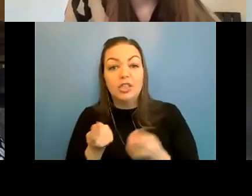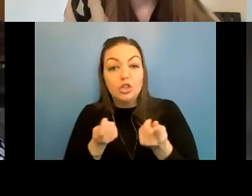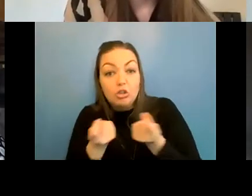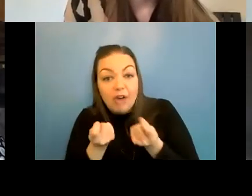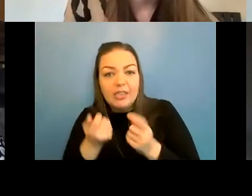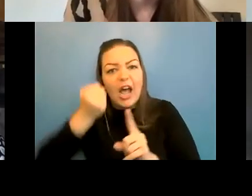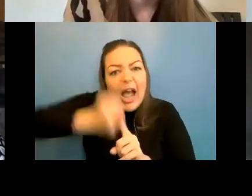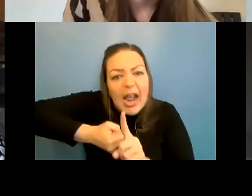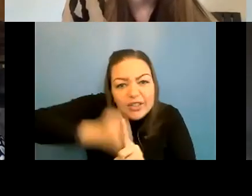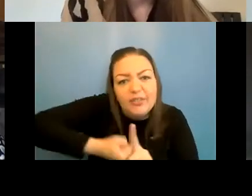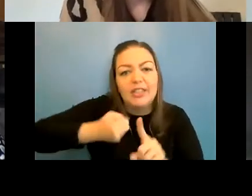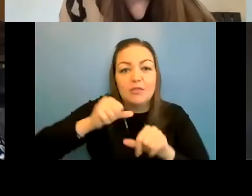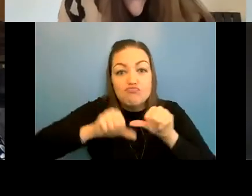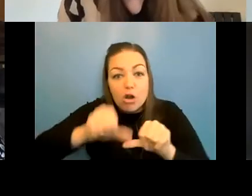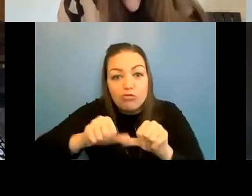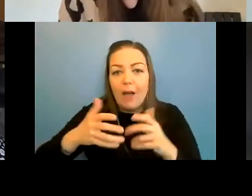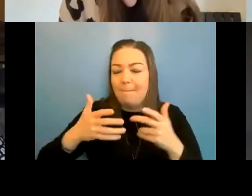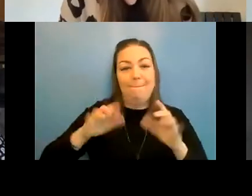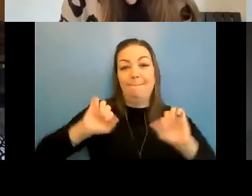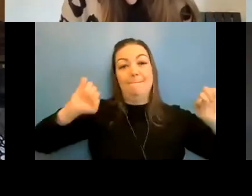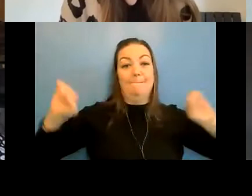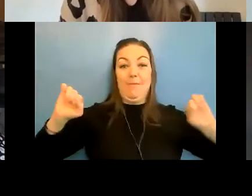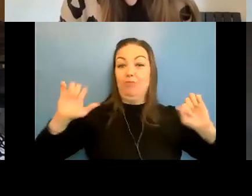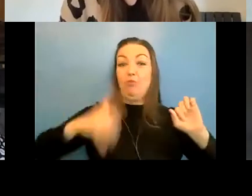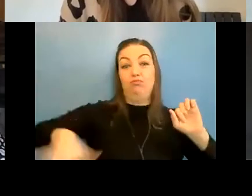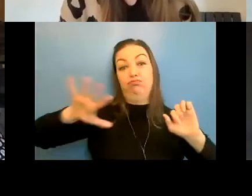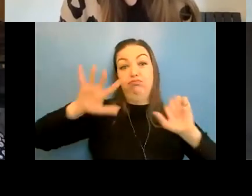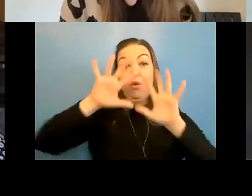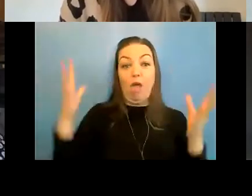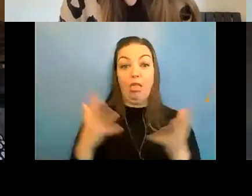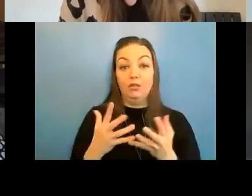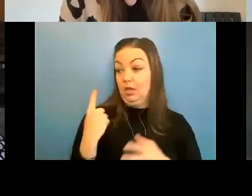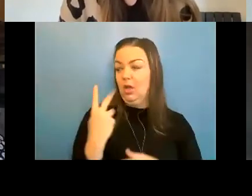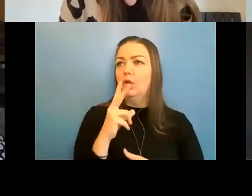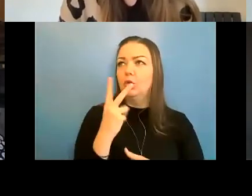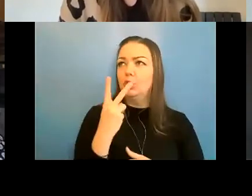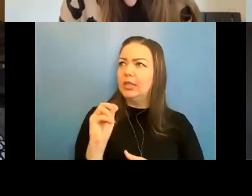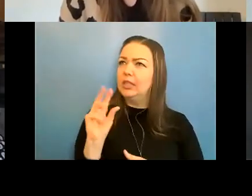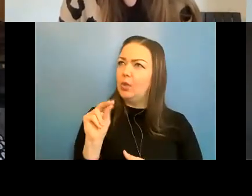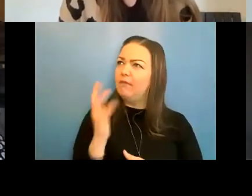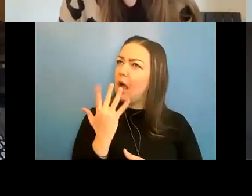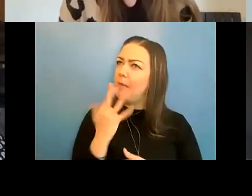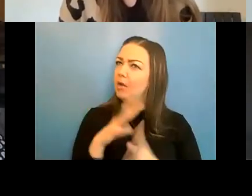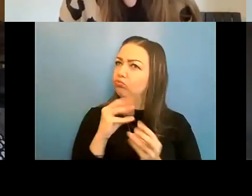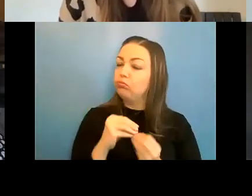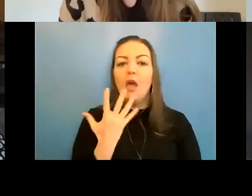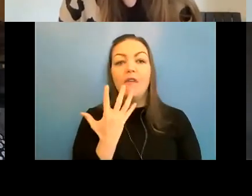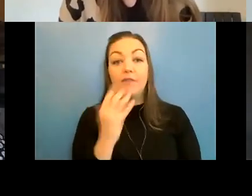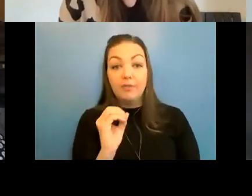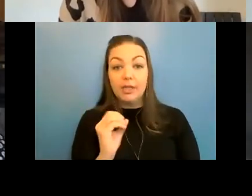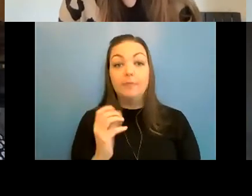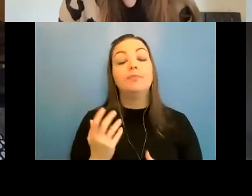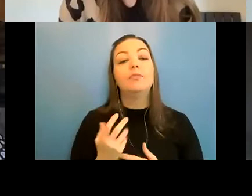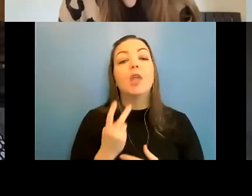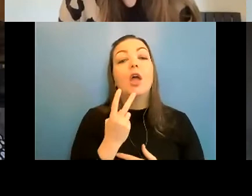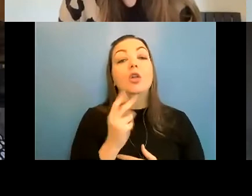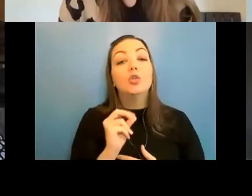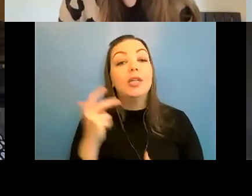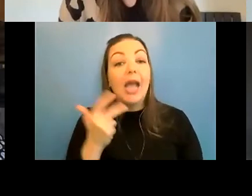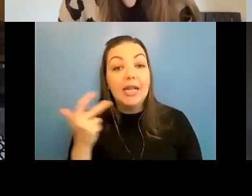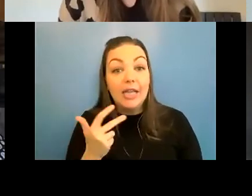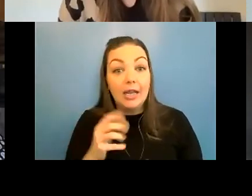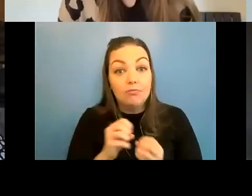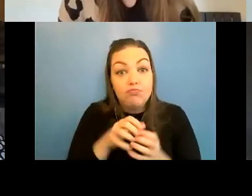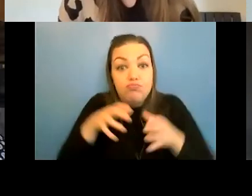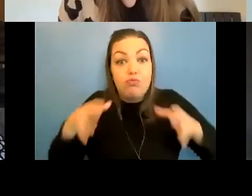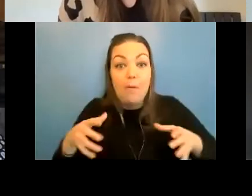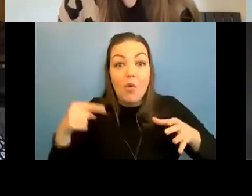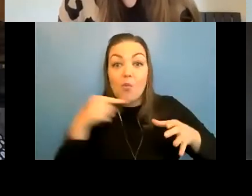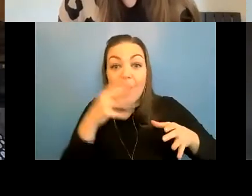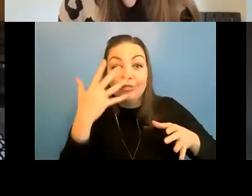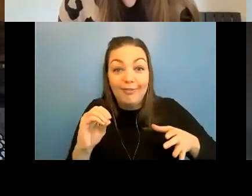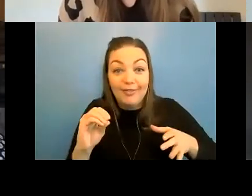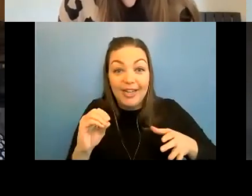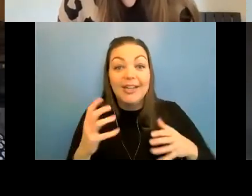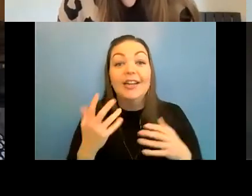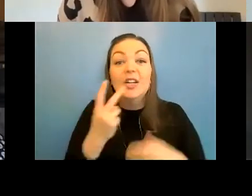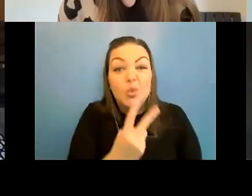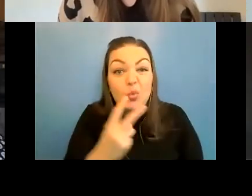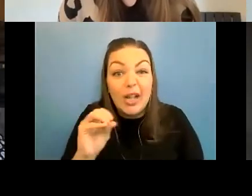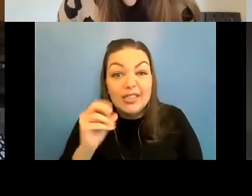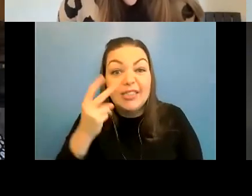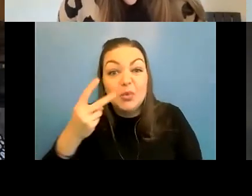delegates, delegates being artists, producers, curators, programmers, activists, from around the world, and in 2012 there were 50.